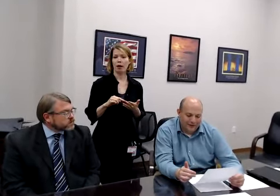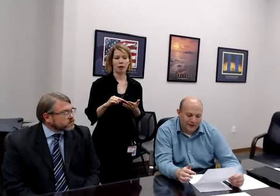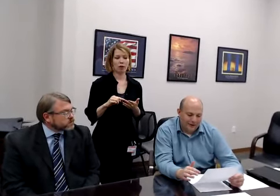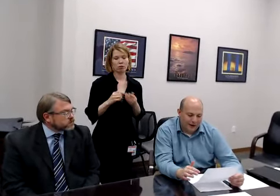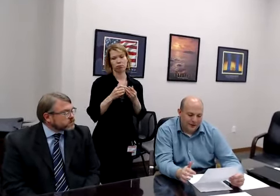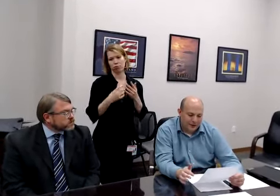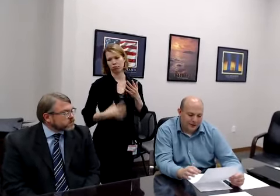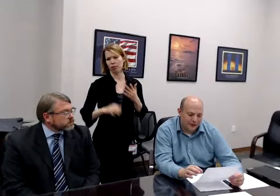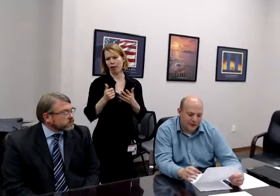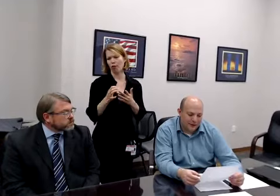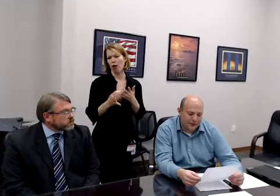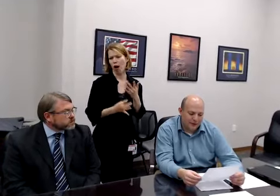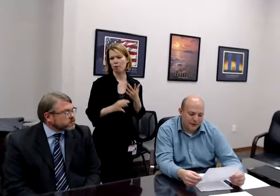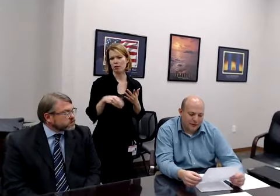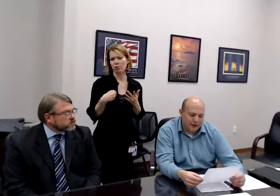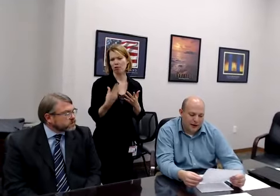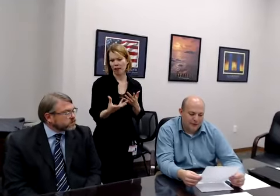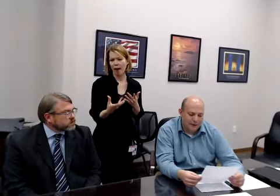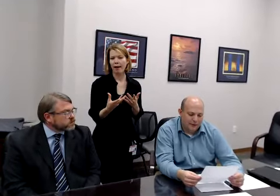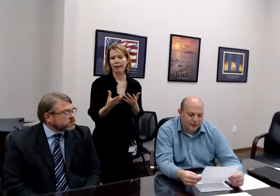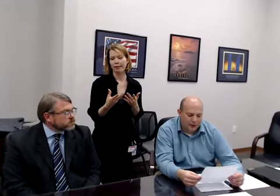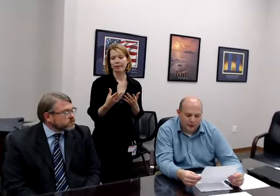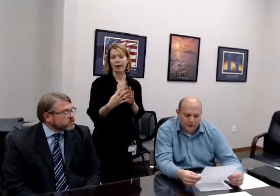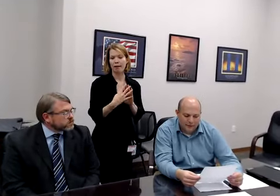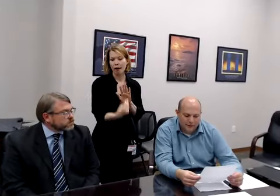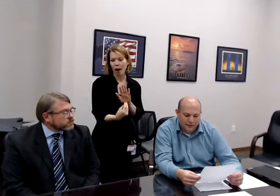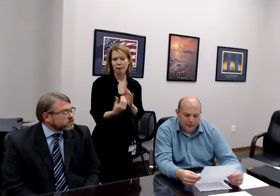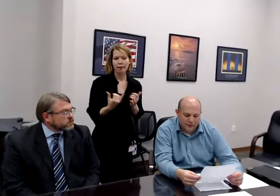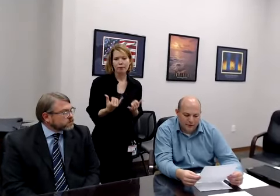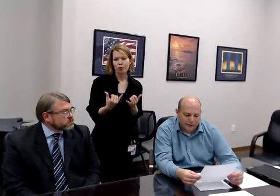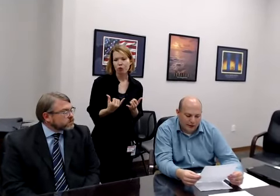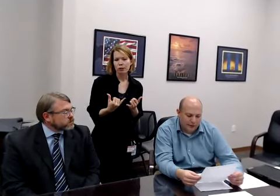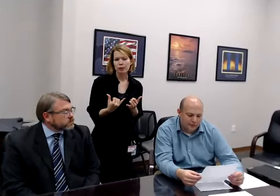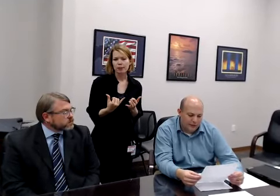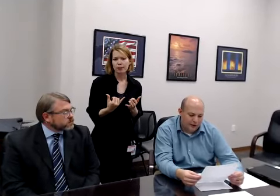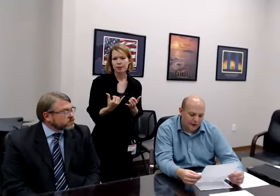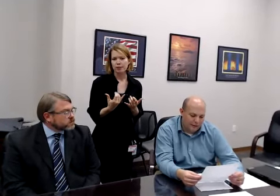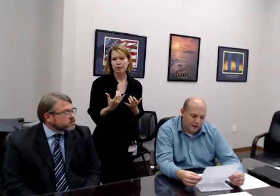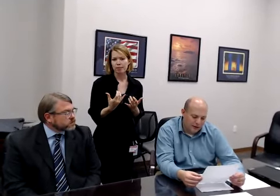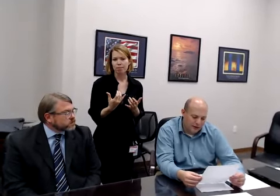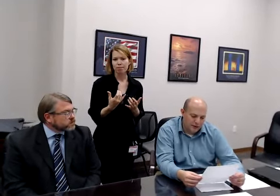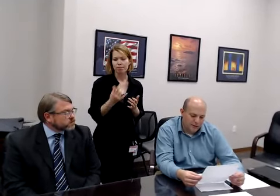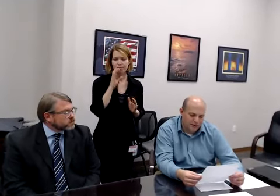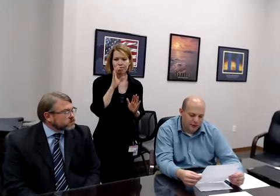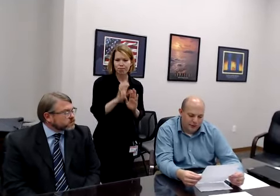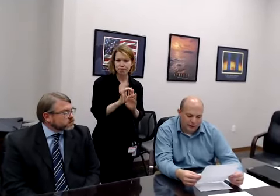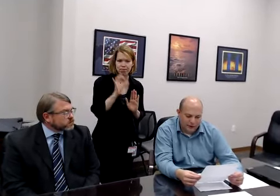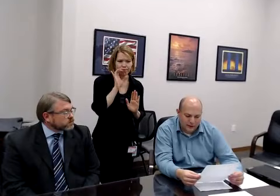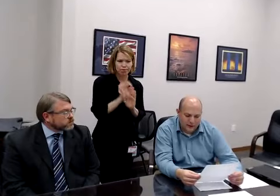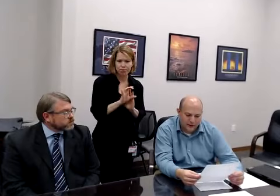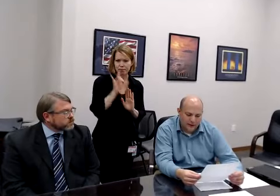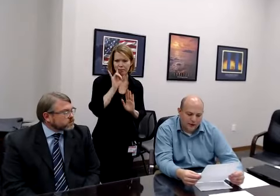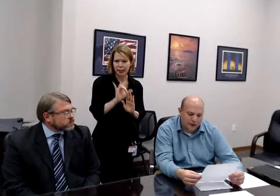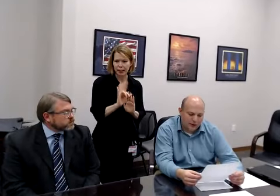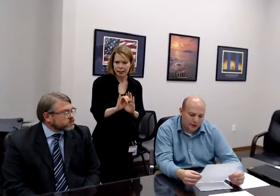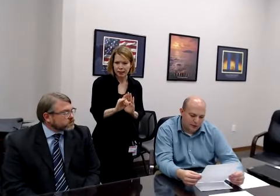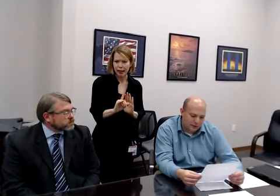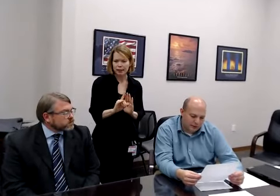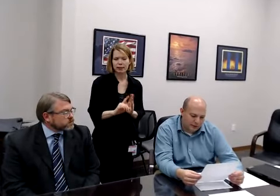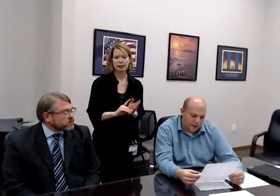of other options, copy of a current and valid photo identification, military ID, current utility